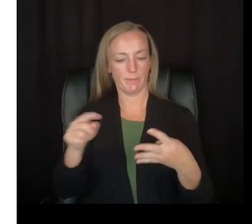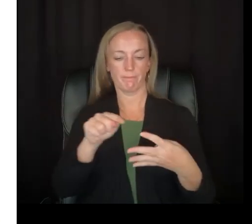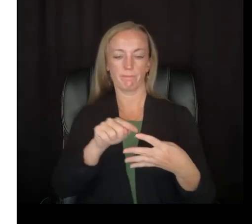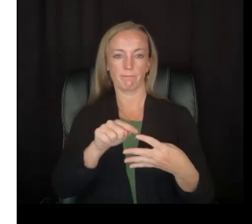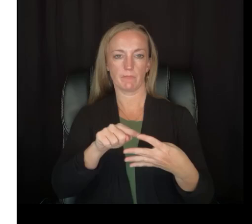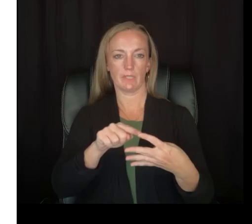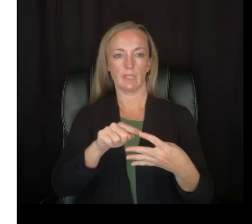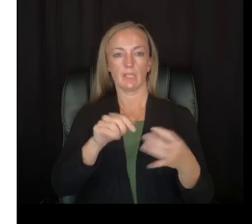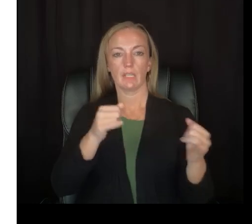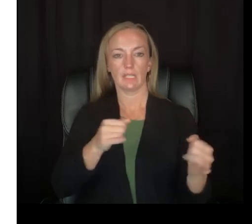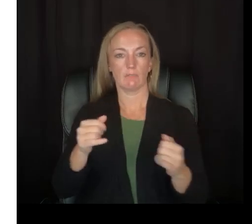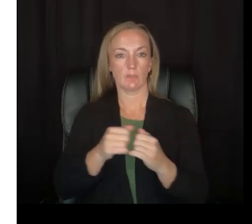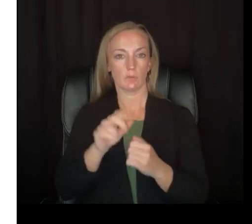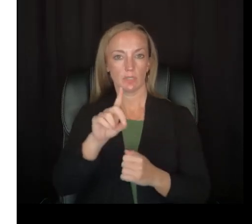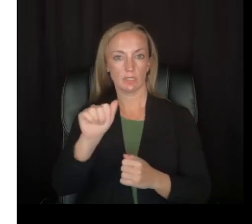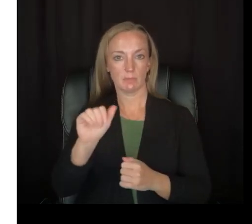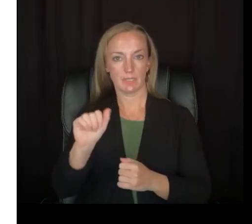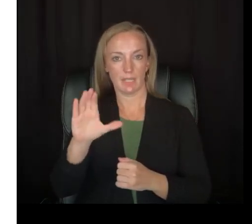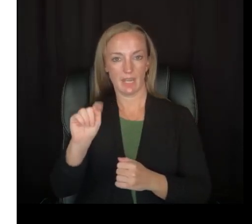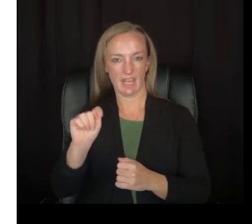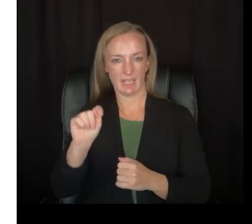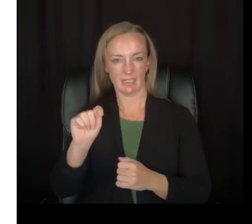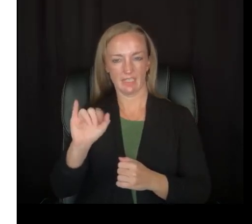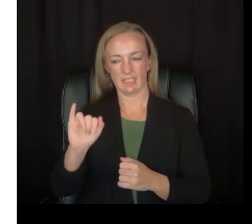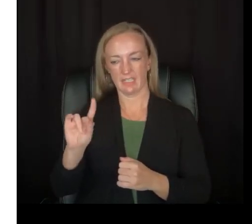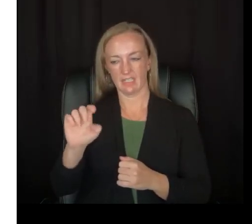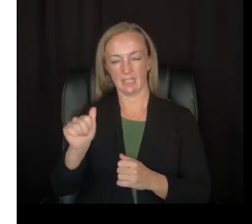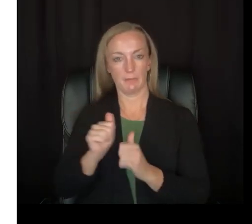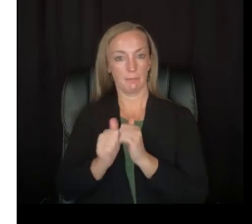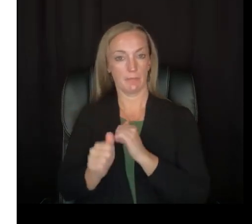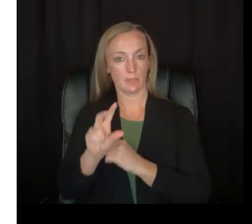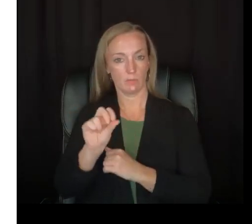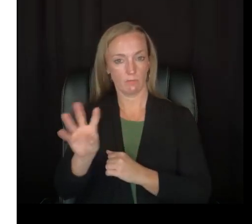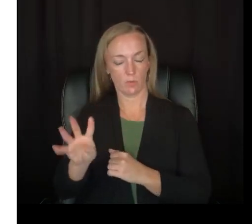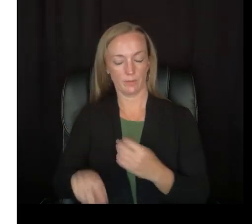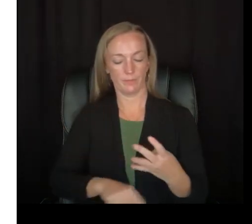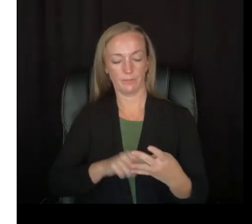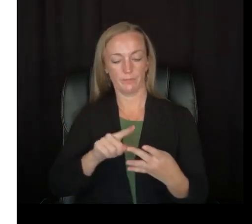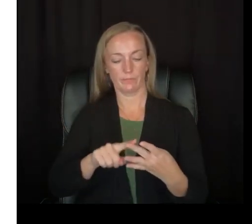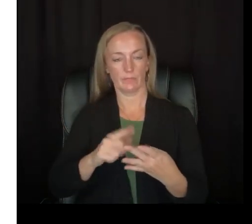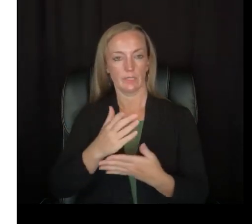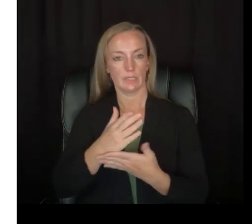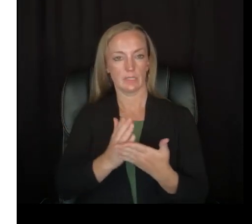Individuals with Disabilities Education Act or IDEA of 2004,